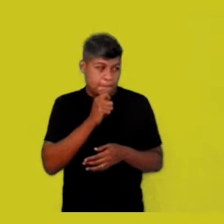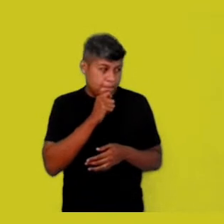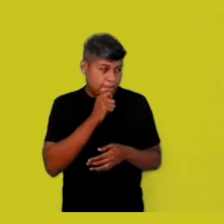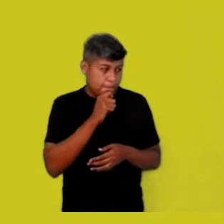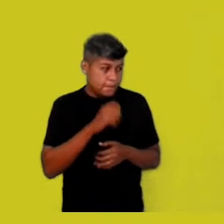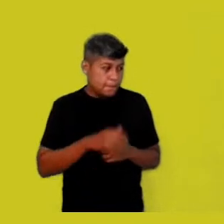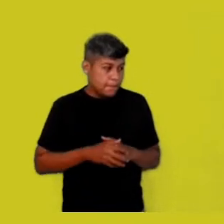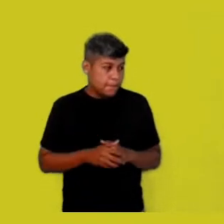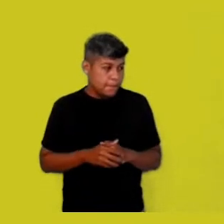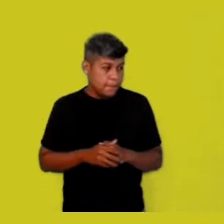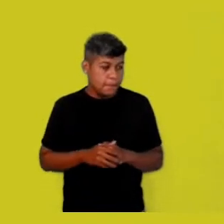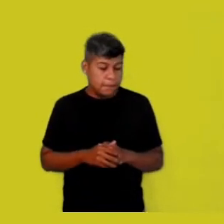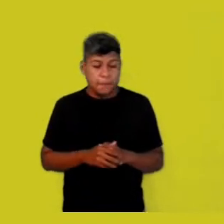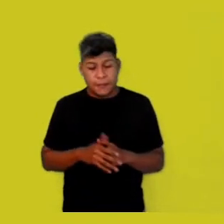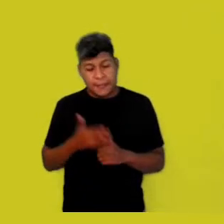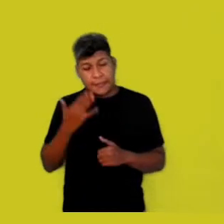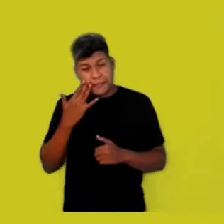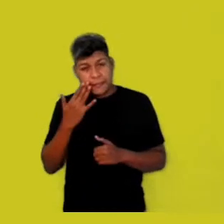In short, dance